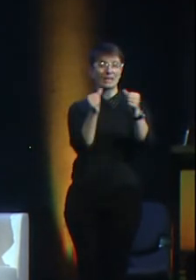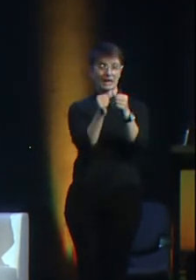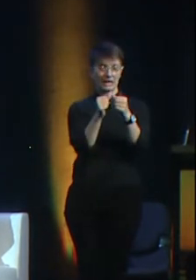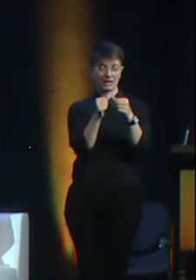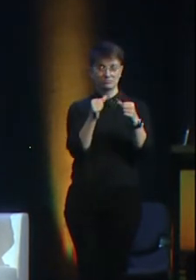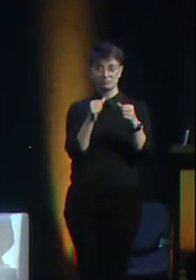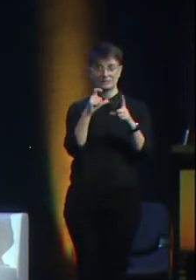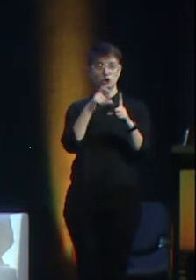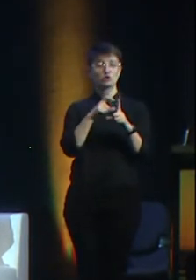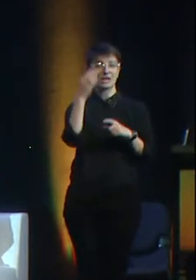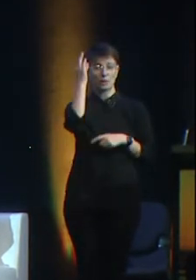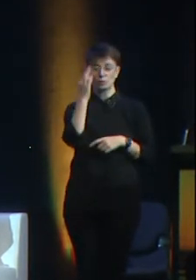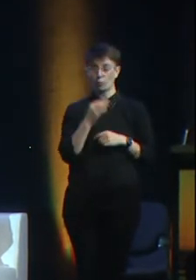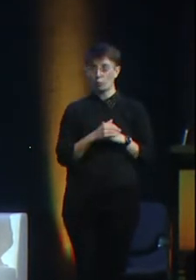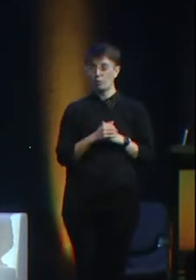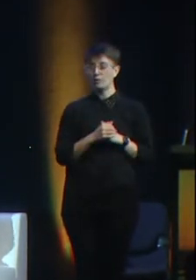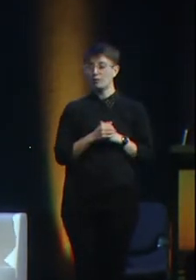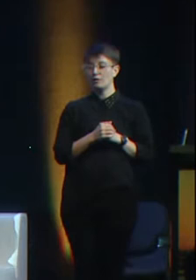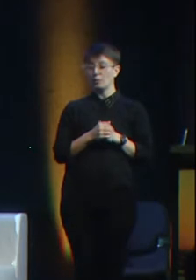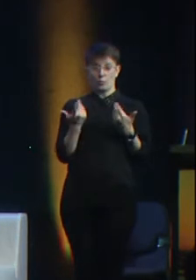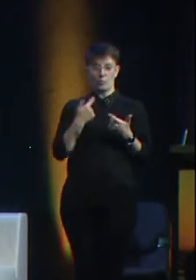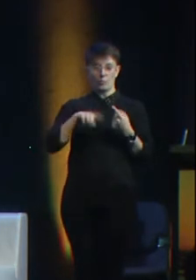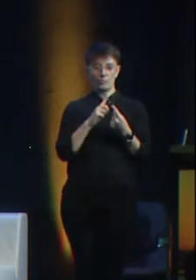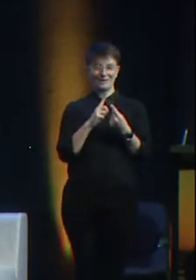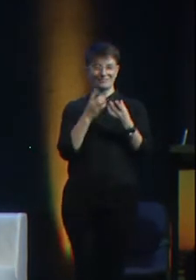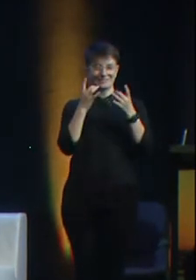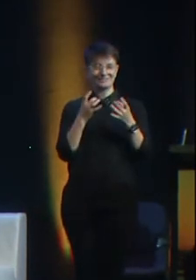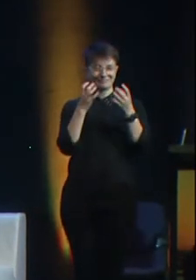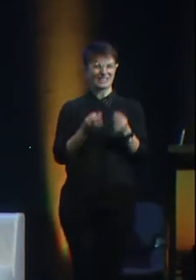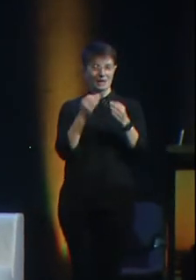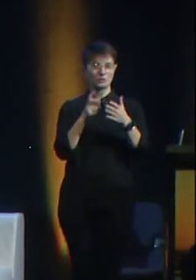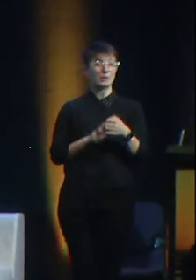back out, got ahead of the game a little bit more in terms of resetting our long-term plan